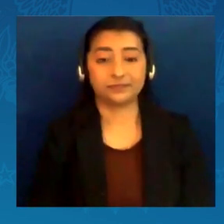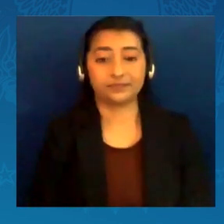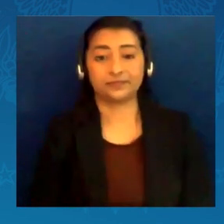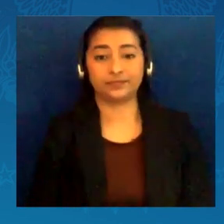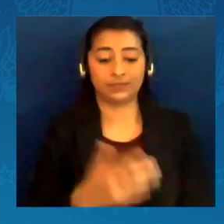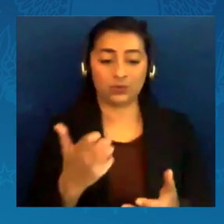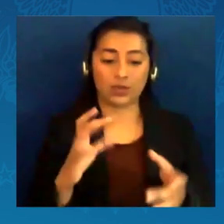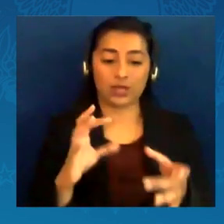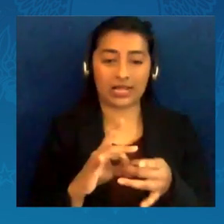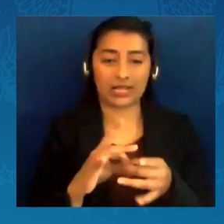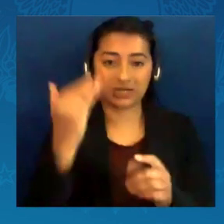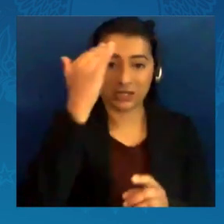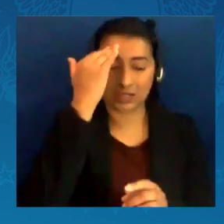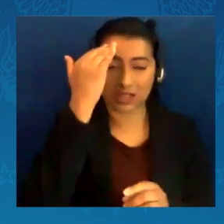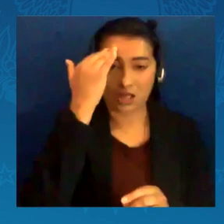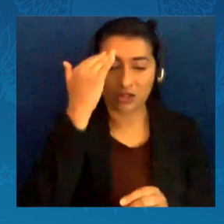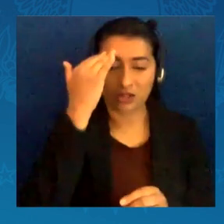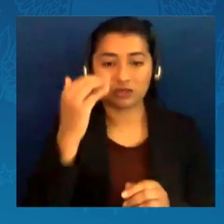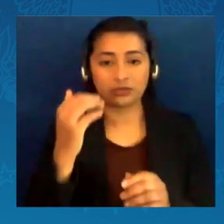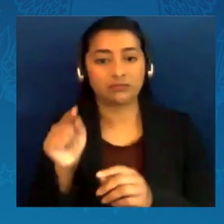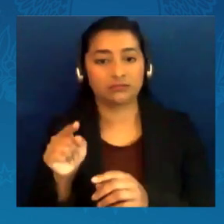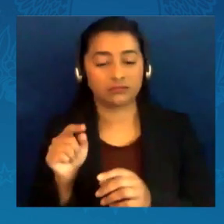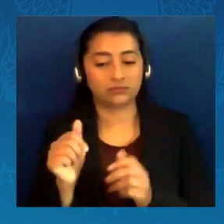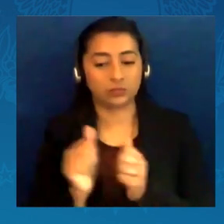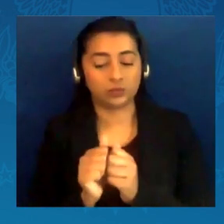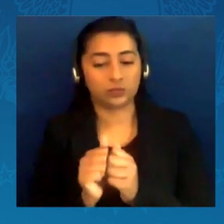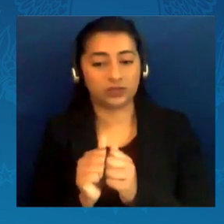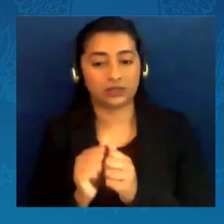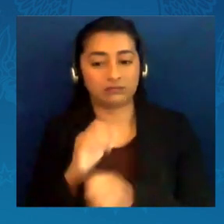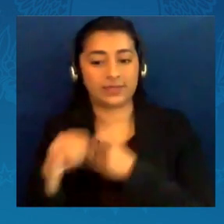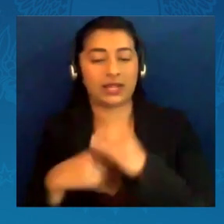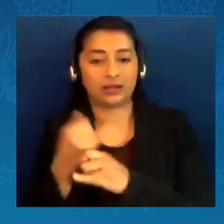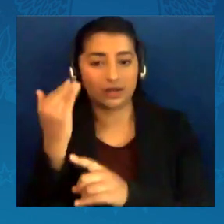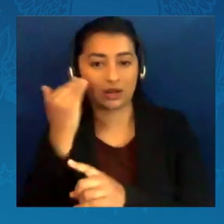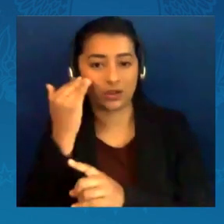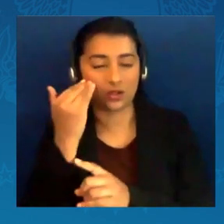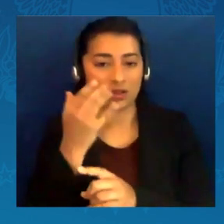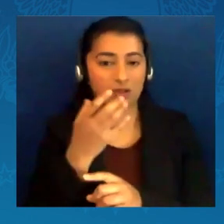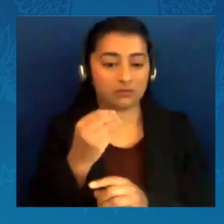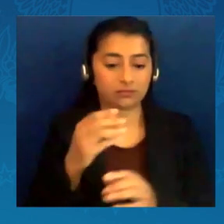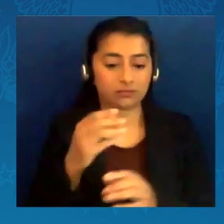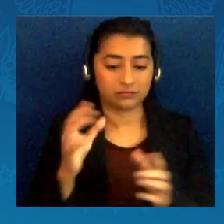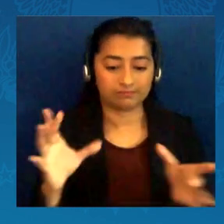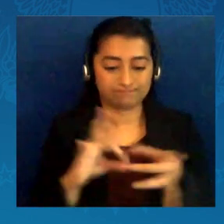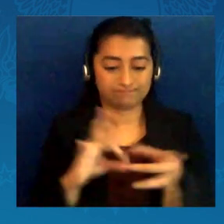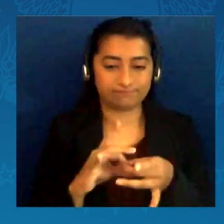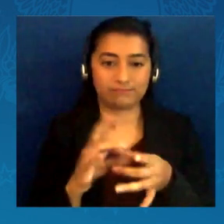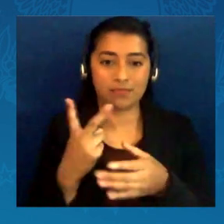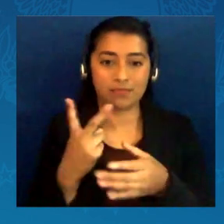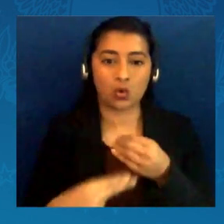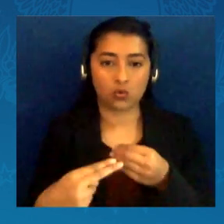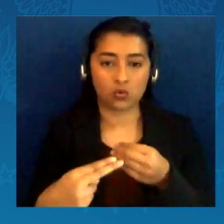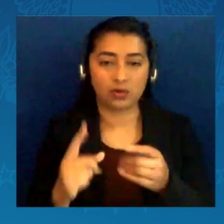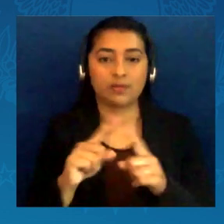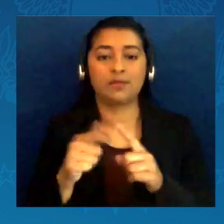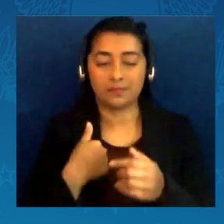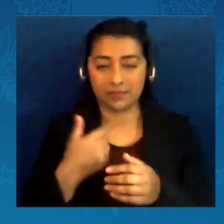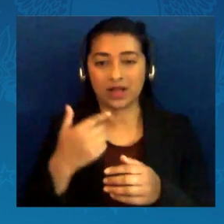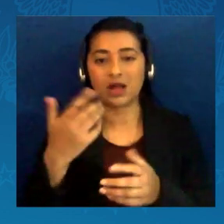with the knowledge here and in this nation. But I do want to go to grad school for marine ecology.